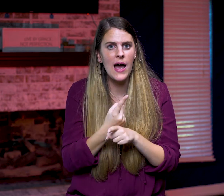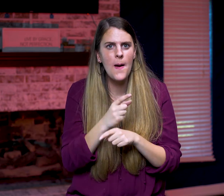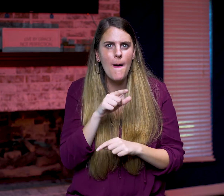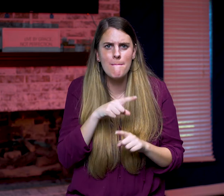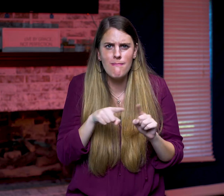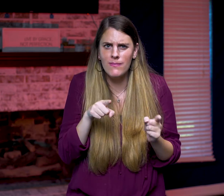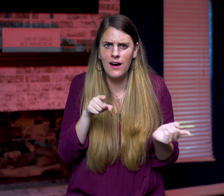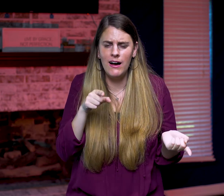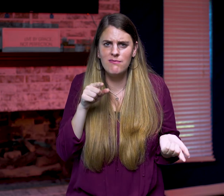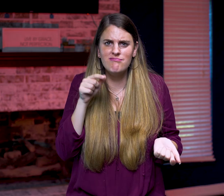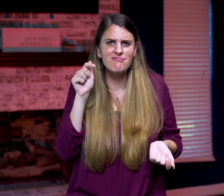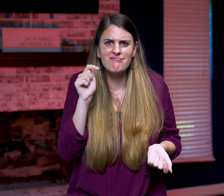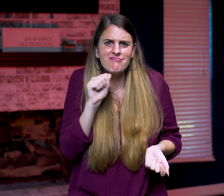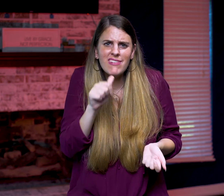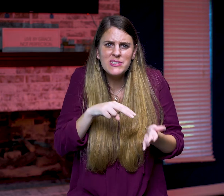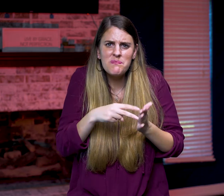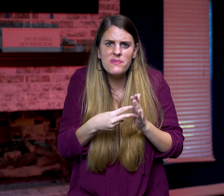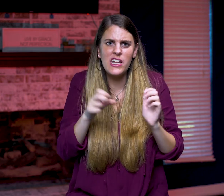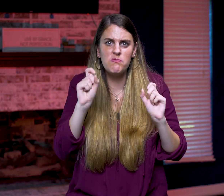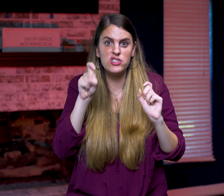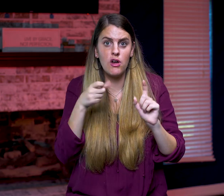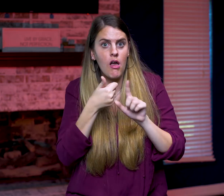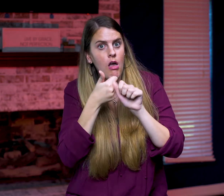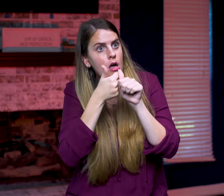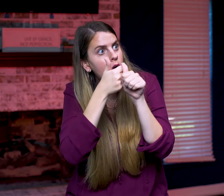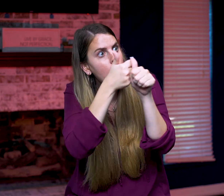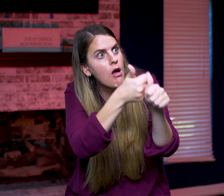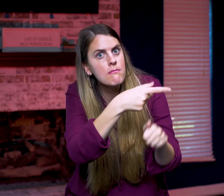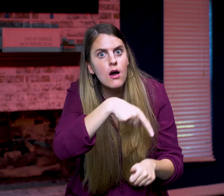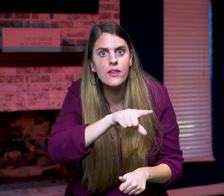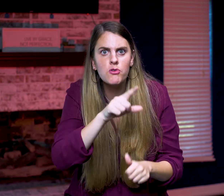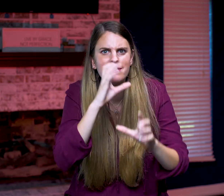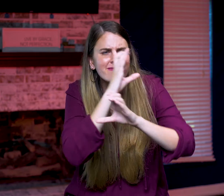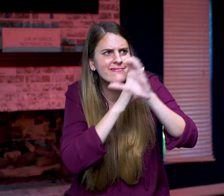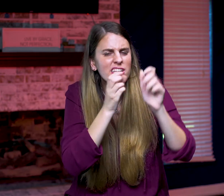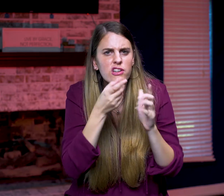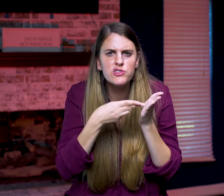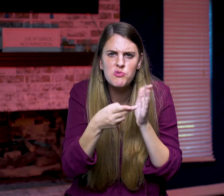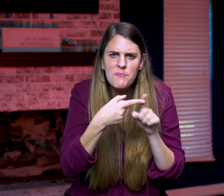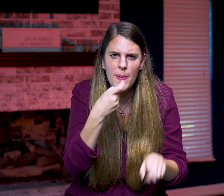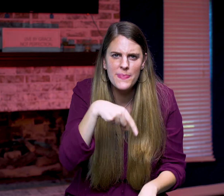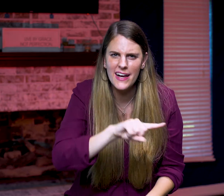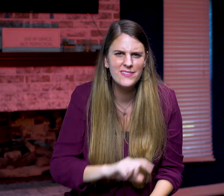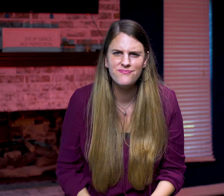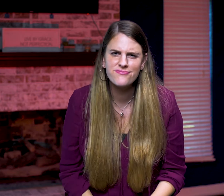but that doesn’t mean we should follow them or seek truth from them.